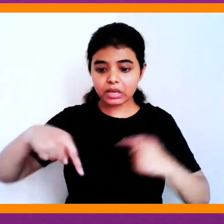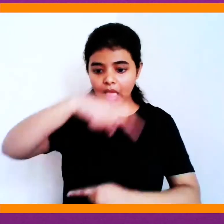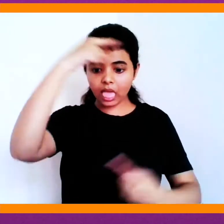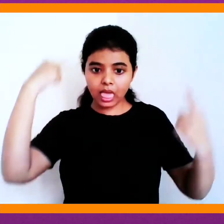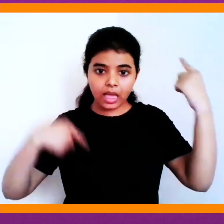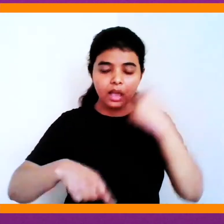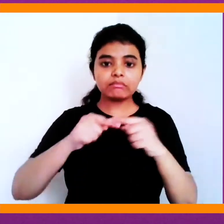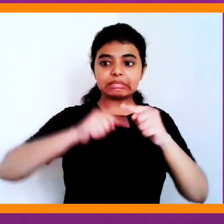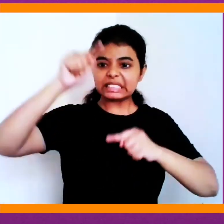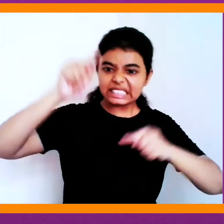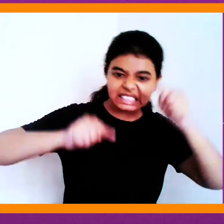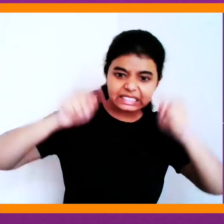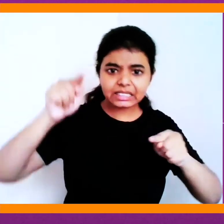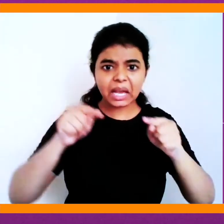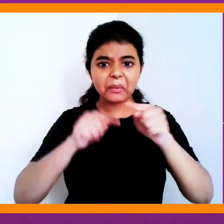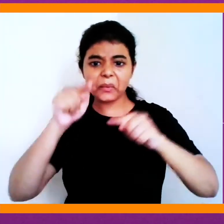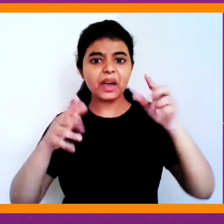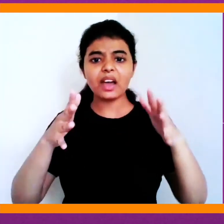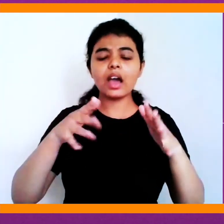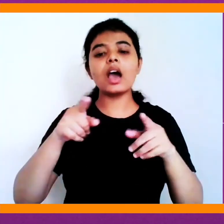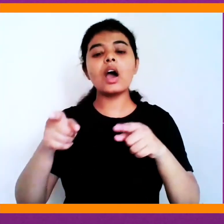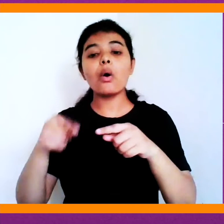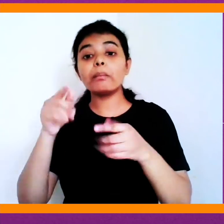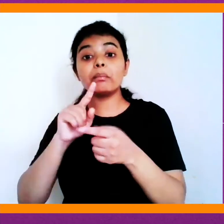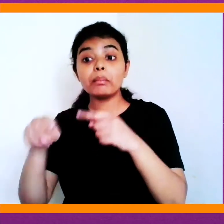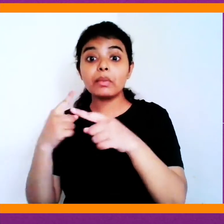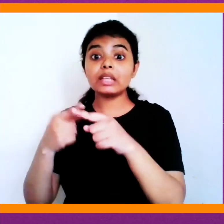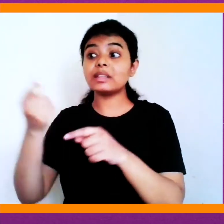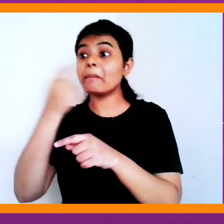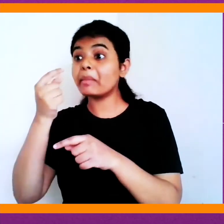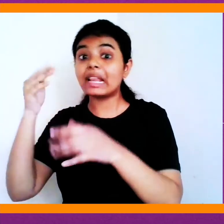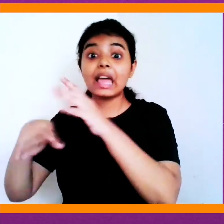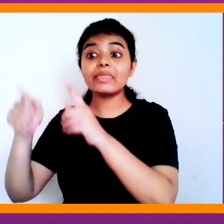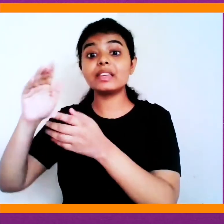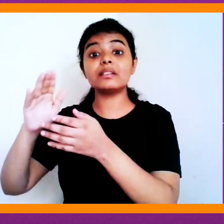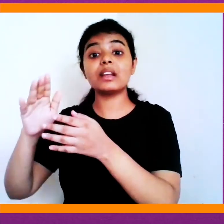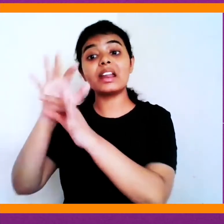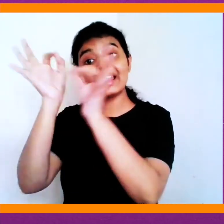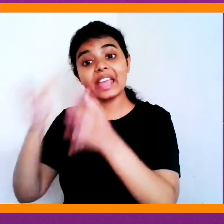your cycles it's not a good idea to take hormonal pills to regulate the cycle just every time your